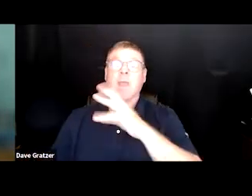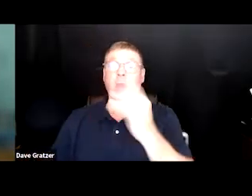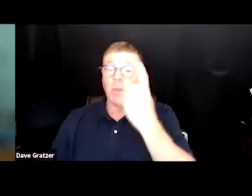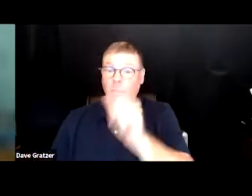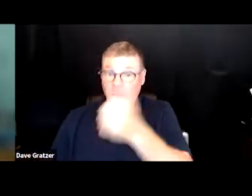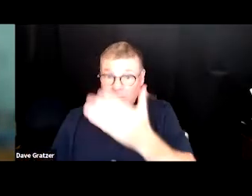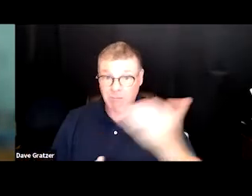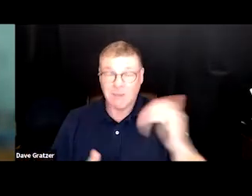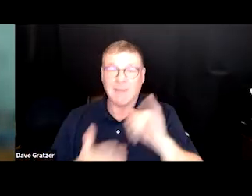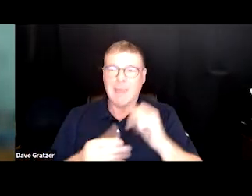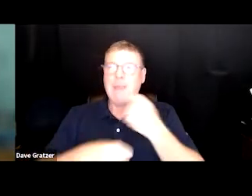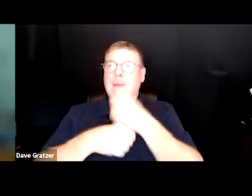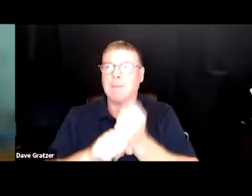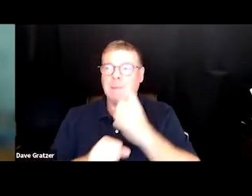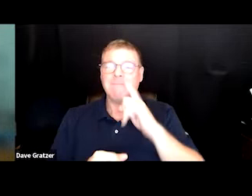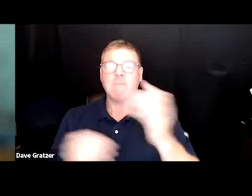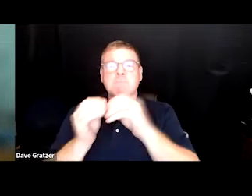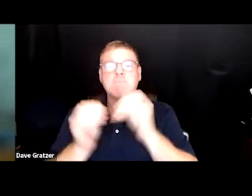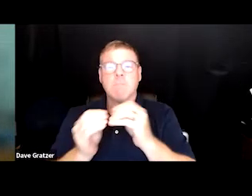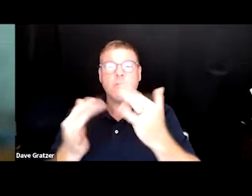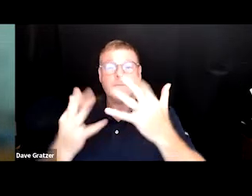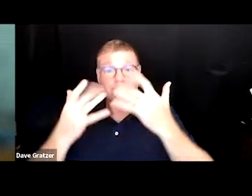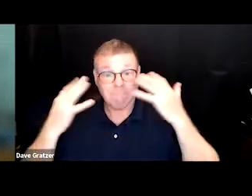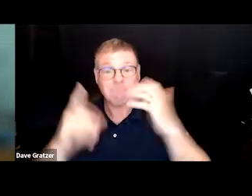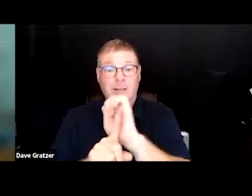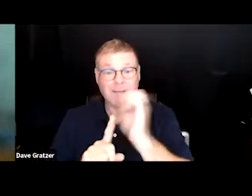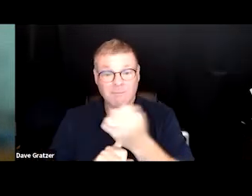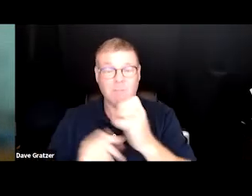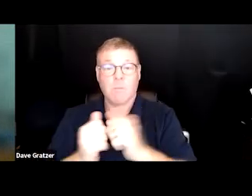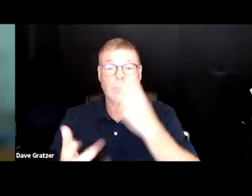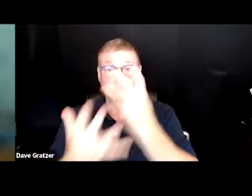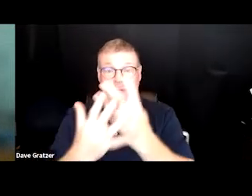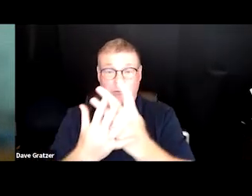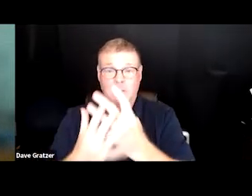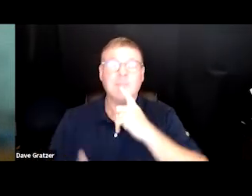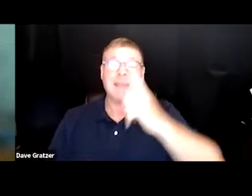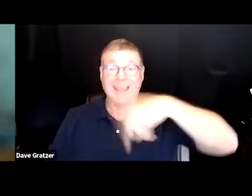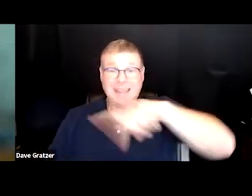for a little more friendly environment with the jails is that we as a state agency